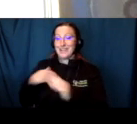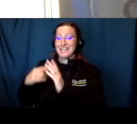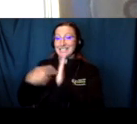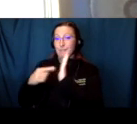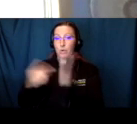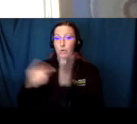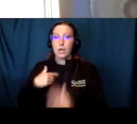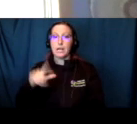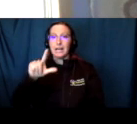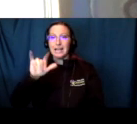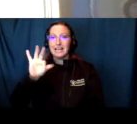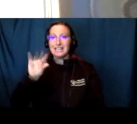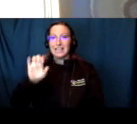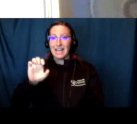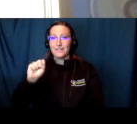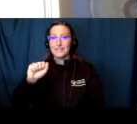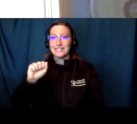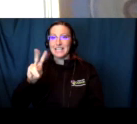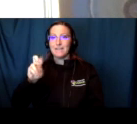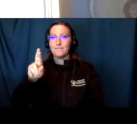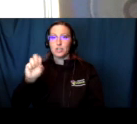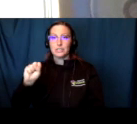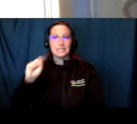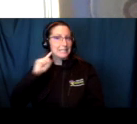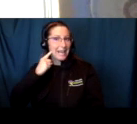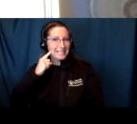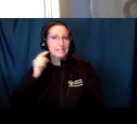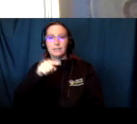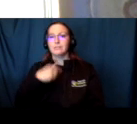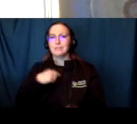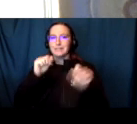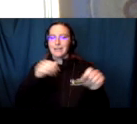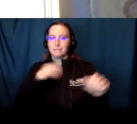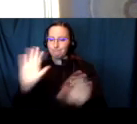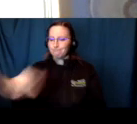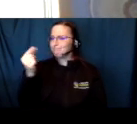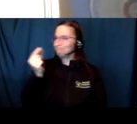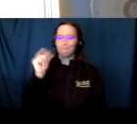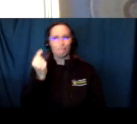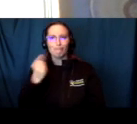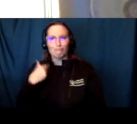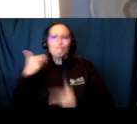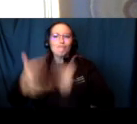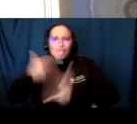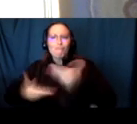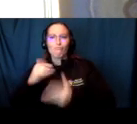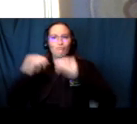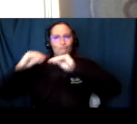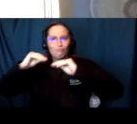lifesavers out of your pocket and make some sort of a task that can work on any of the levels of auditory skills. And